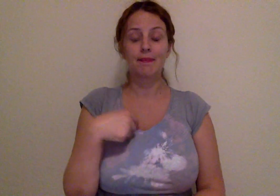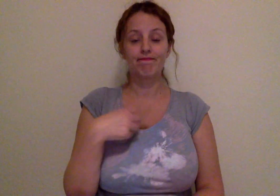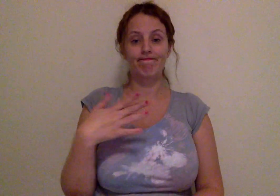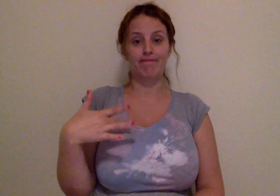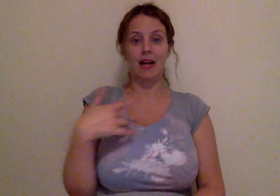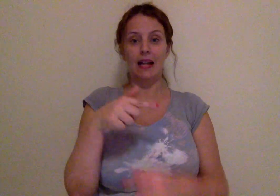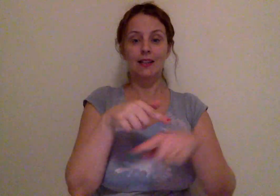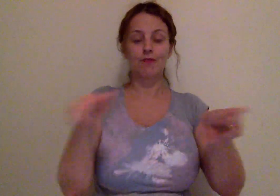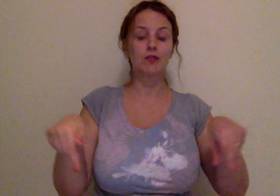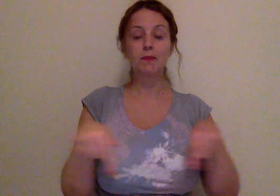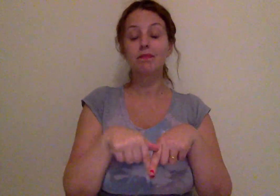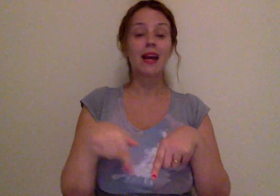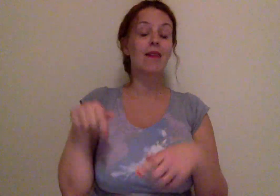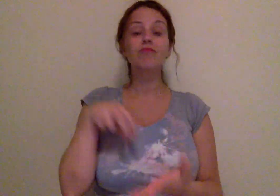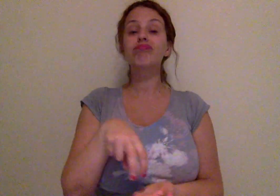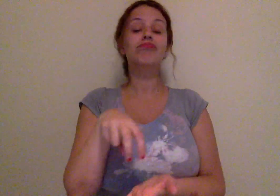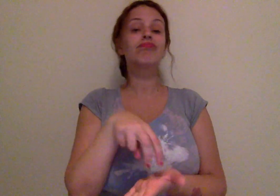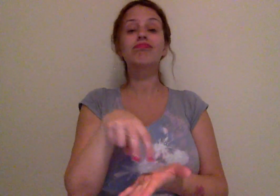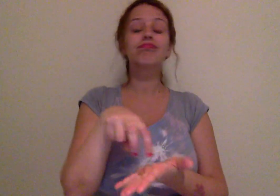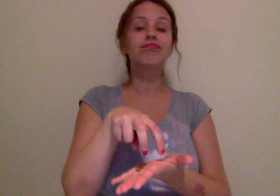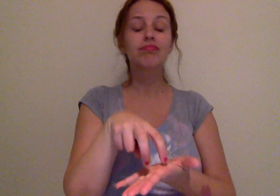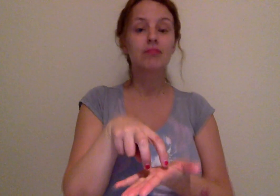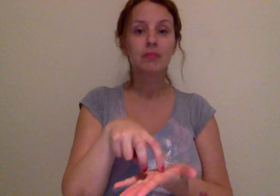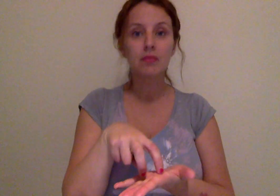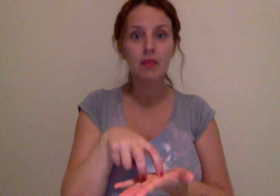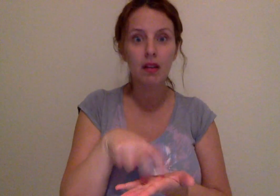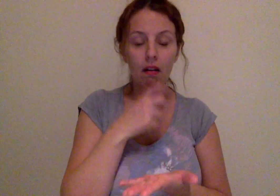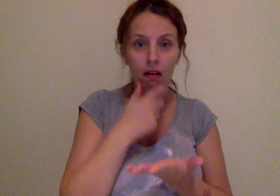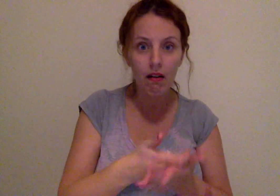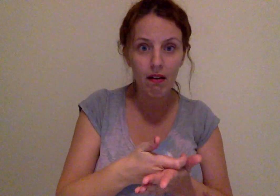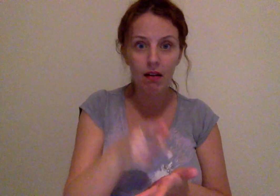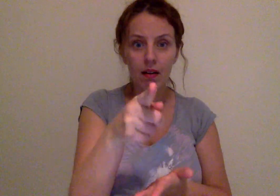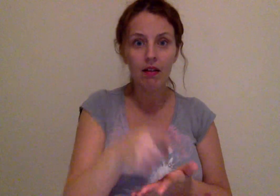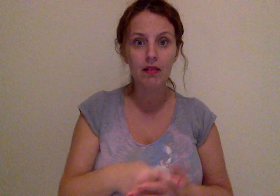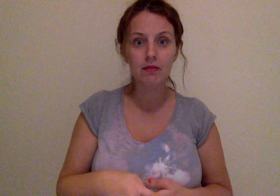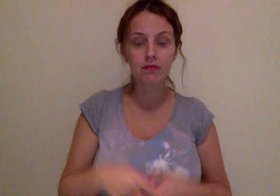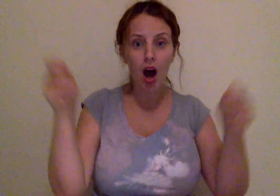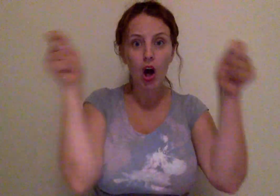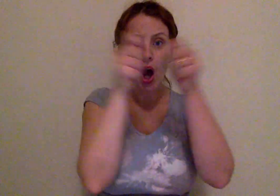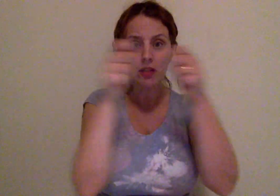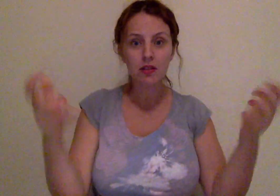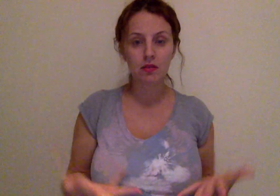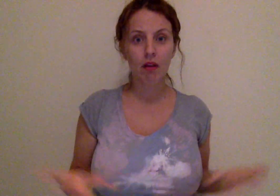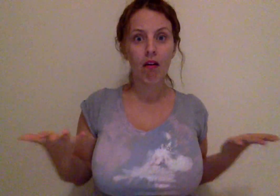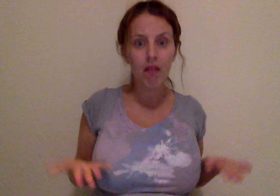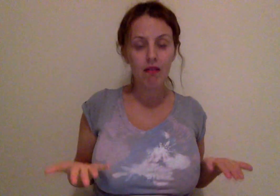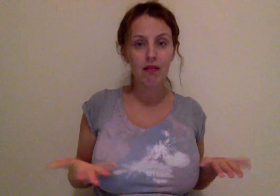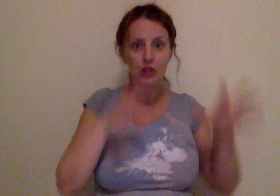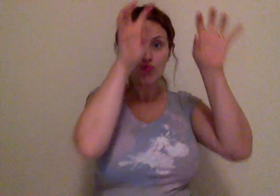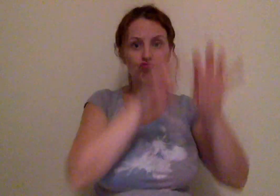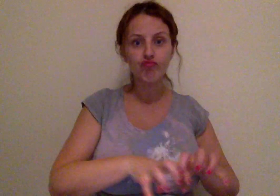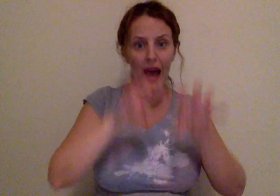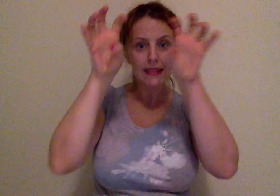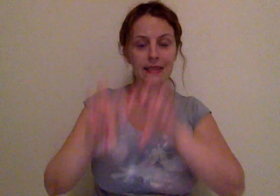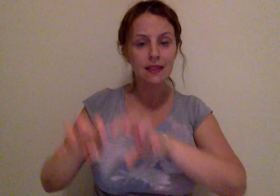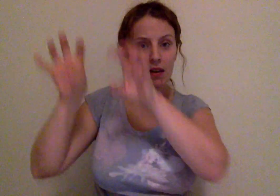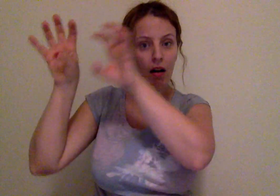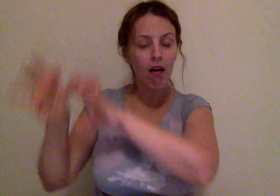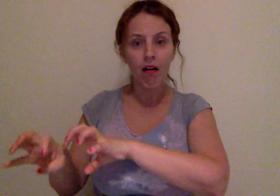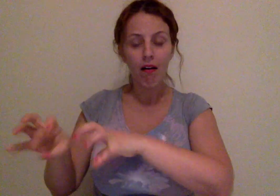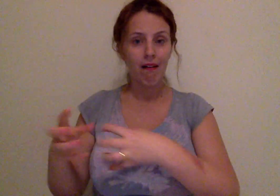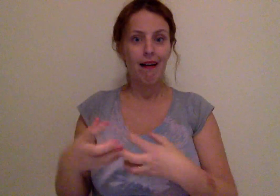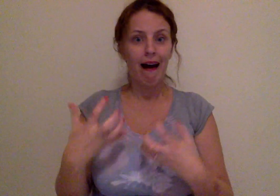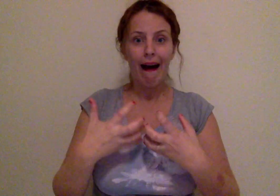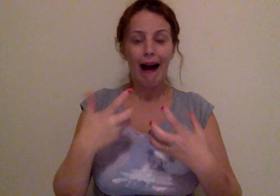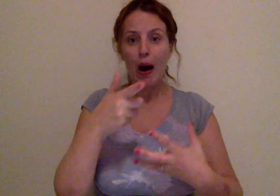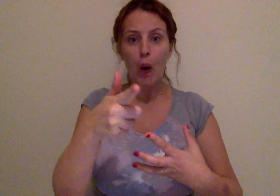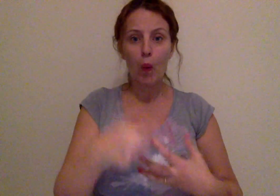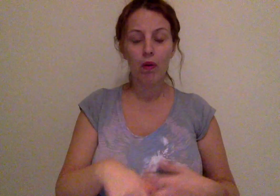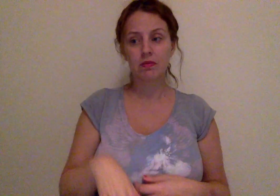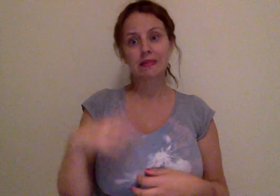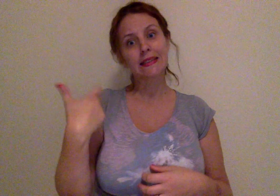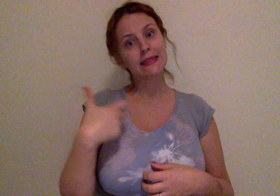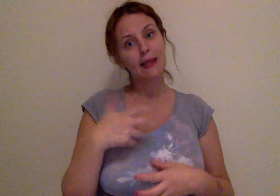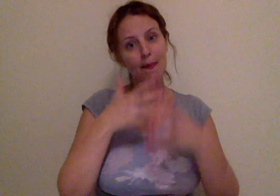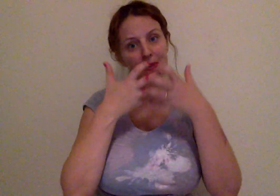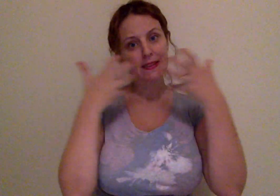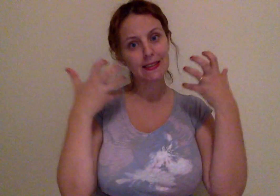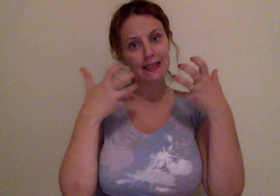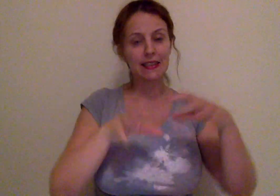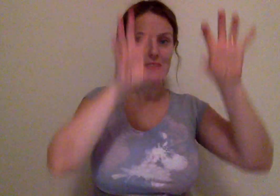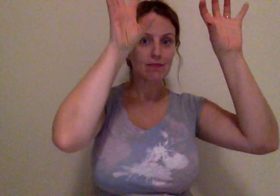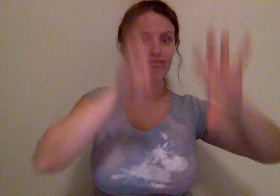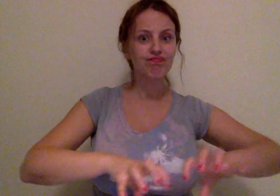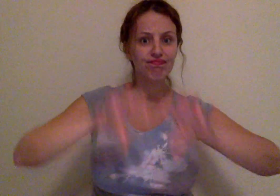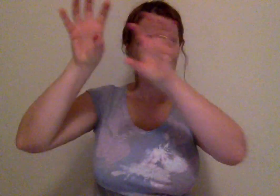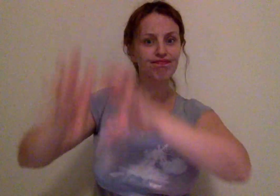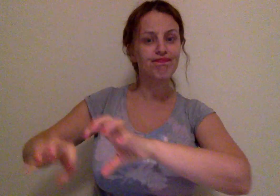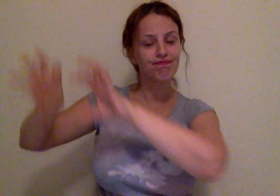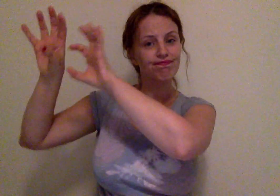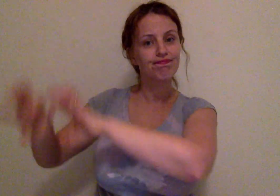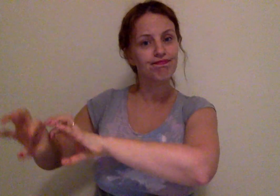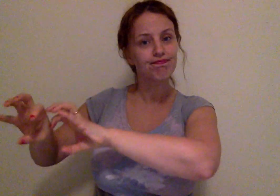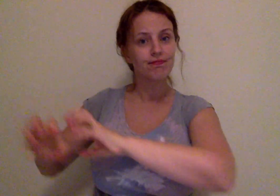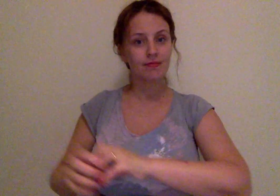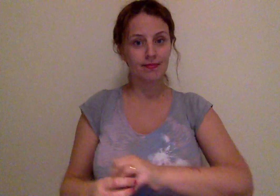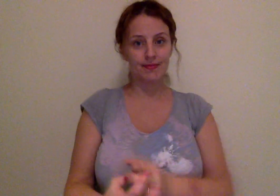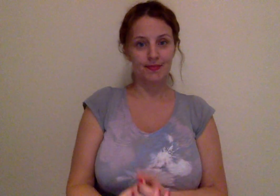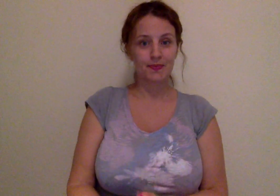Yesterday living room walked, staggered, curtains shredded, how, neighbours cat, shredded.